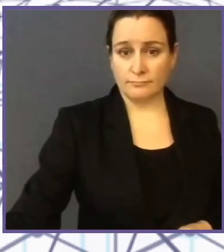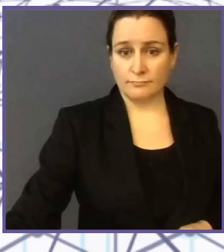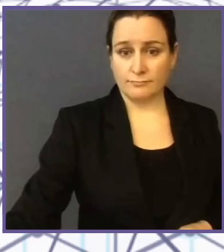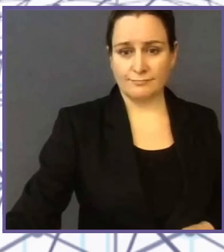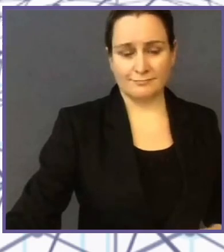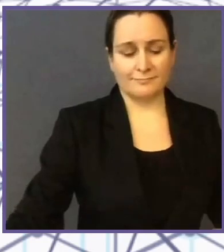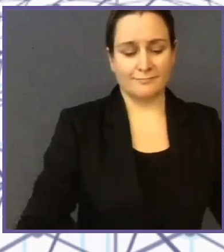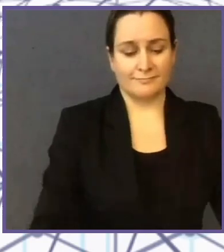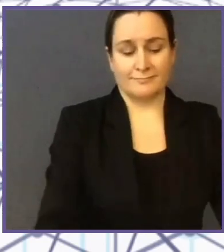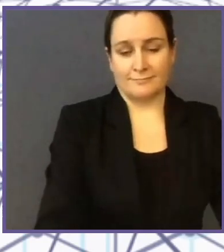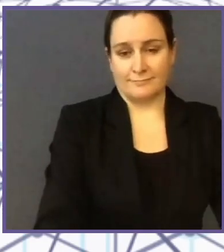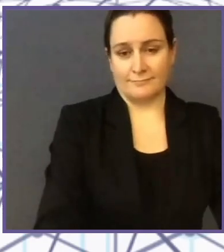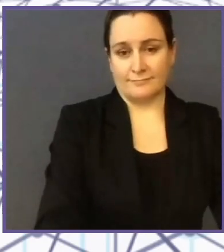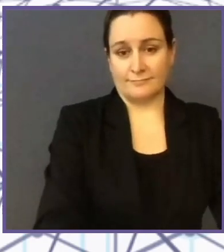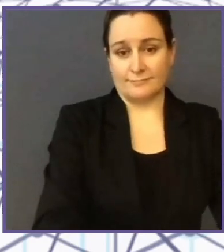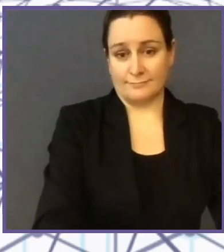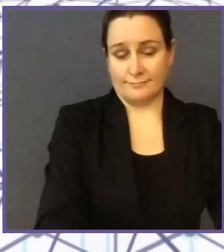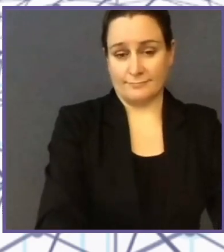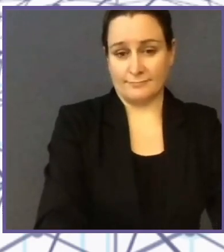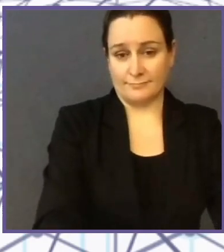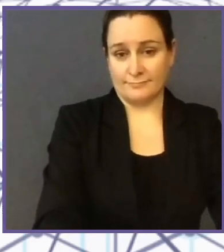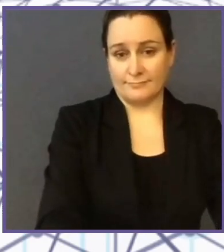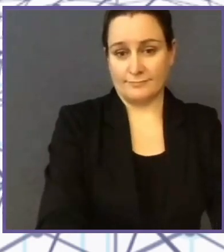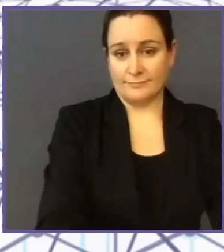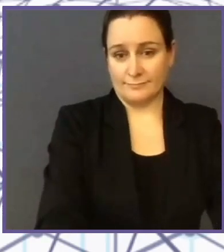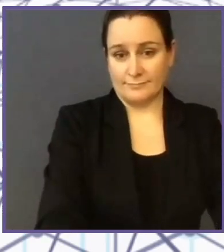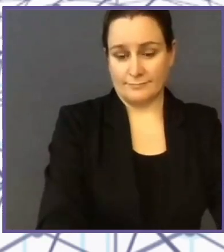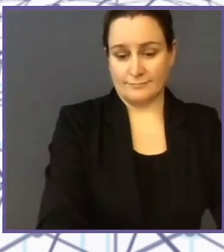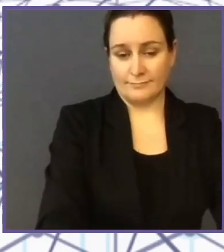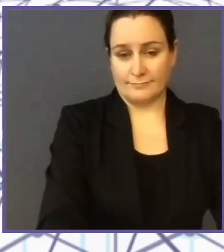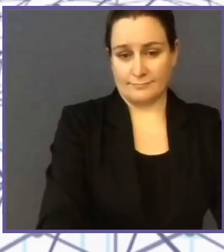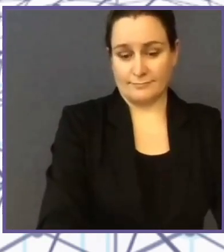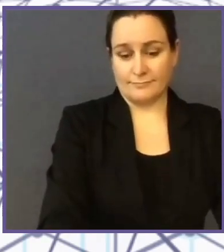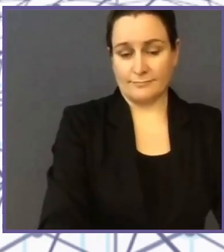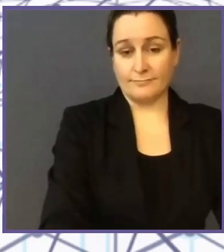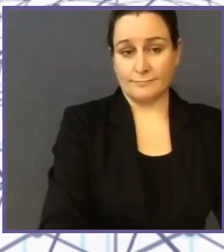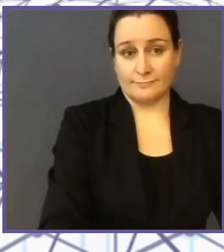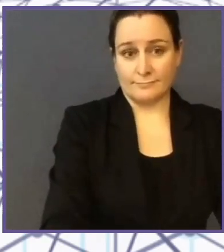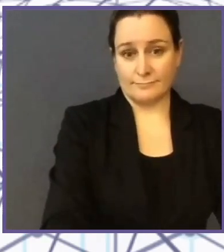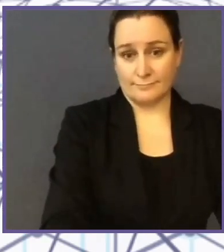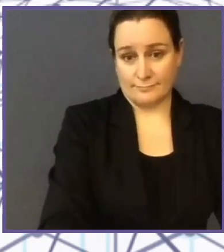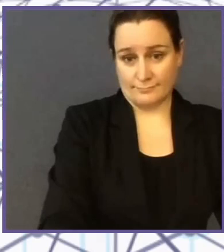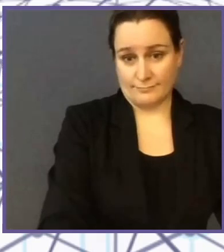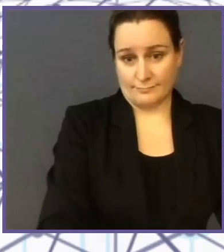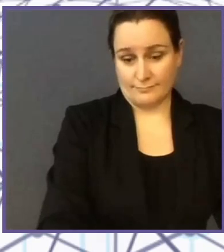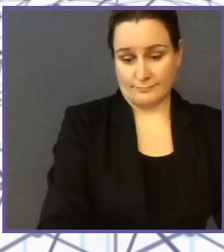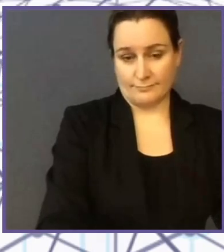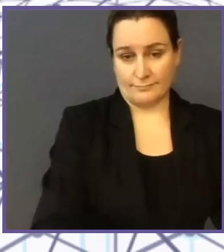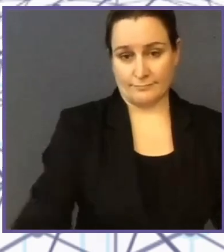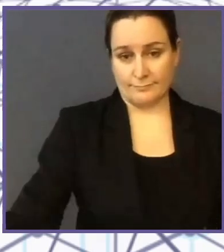So we have just well registered prosthetics in orthodox and engineers are not much exposed in this area of eating.